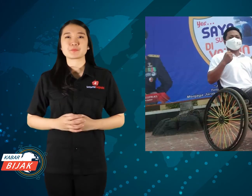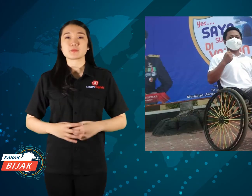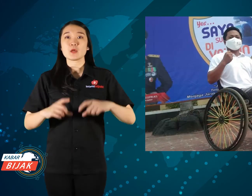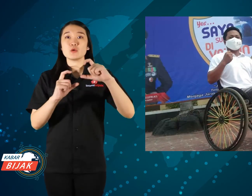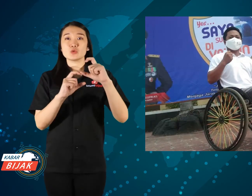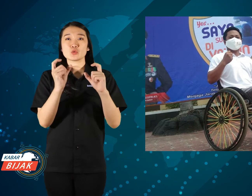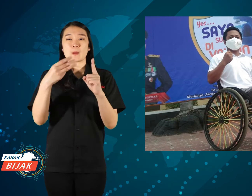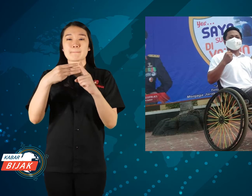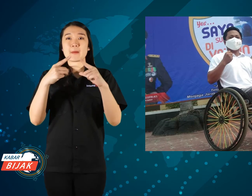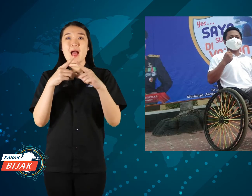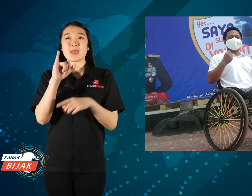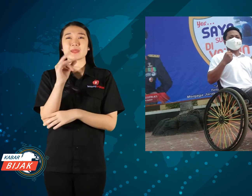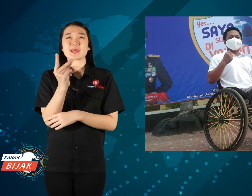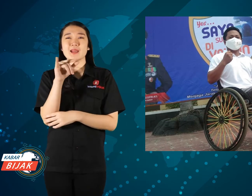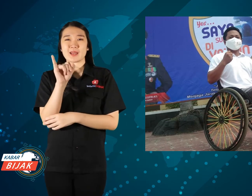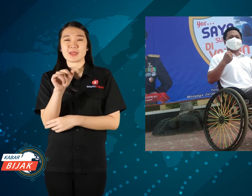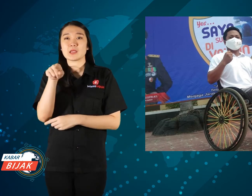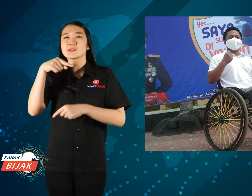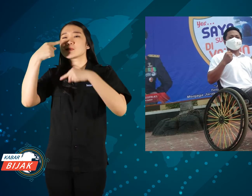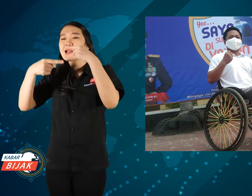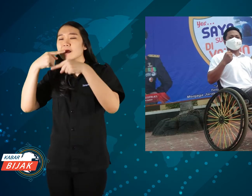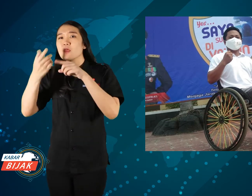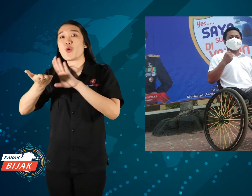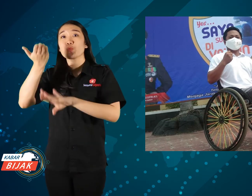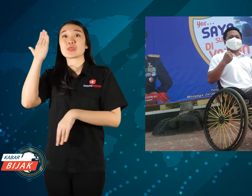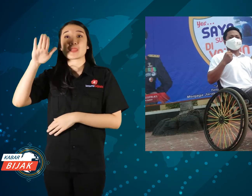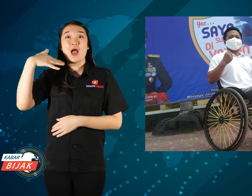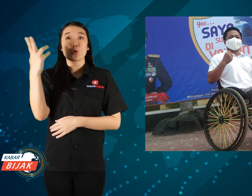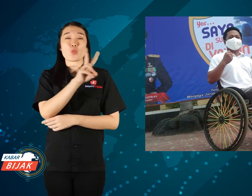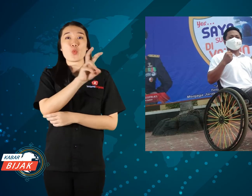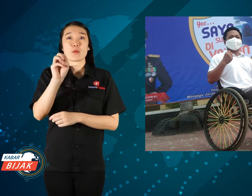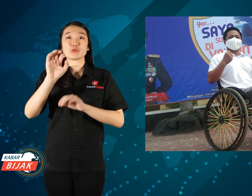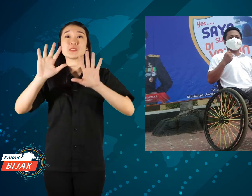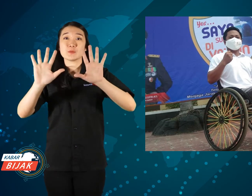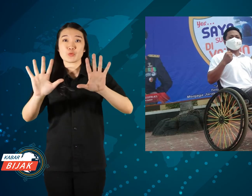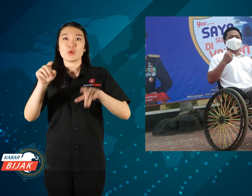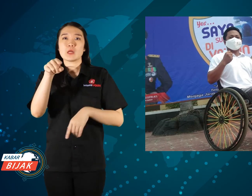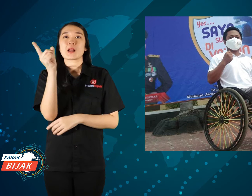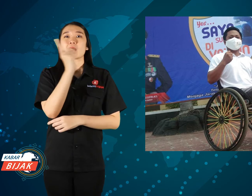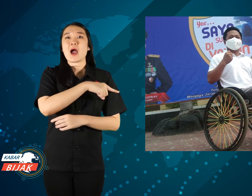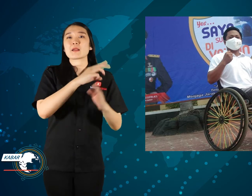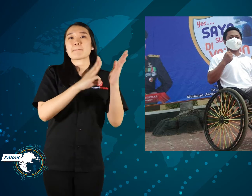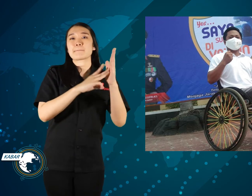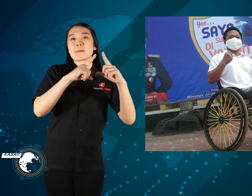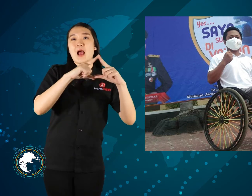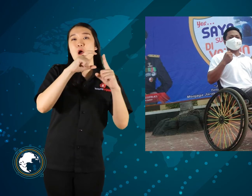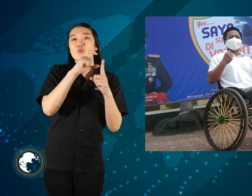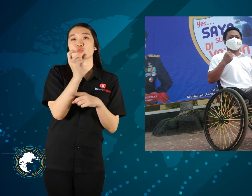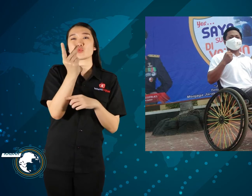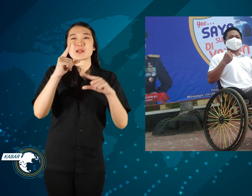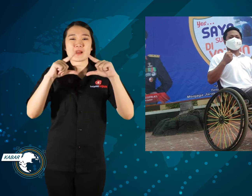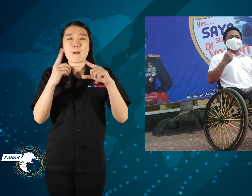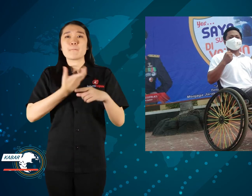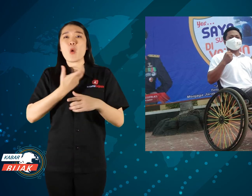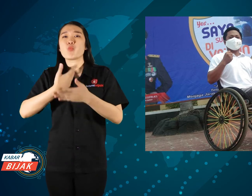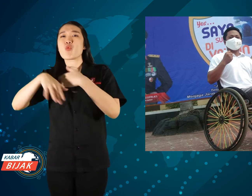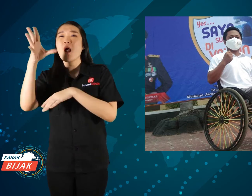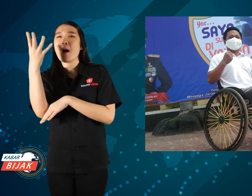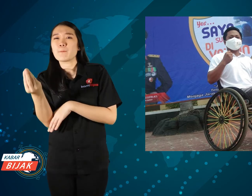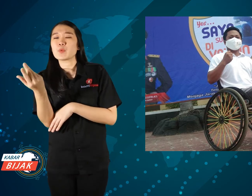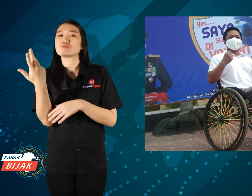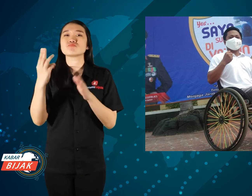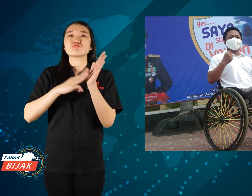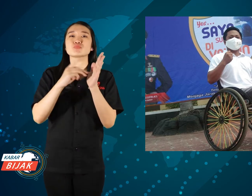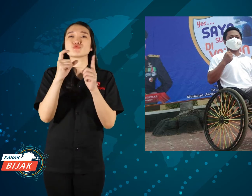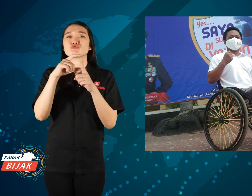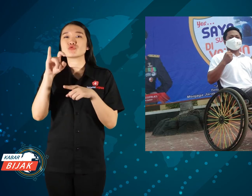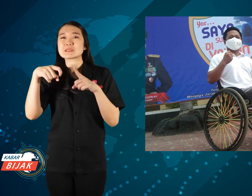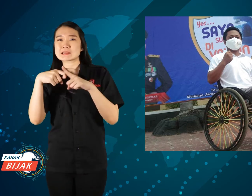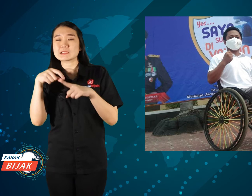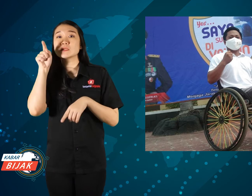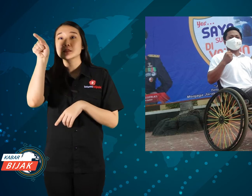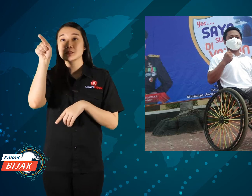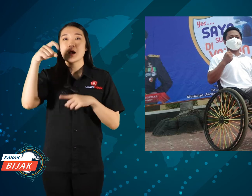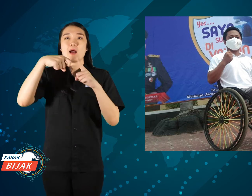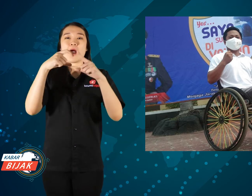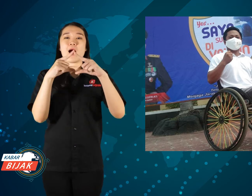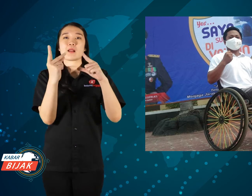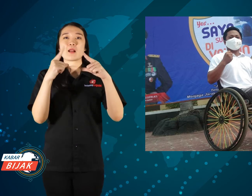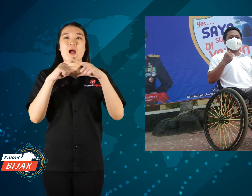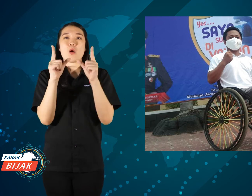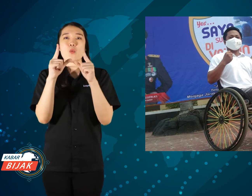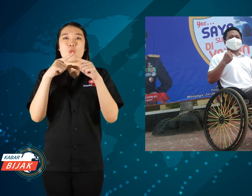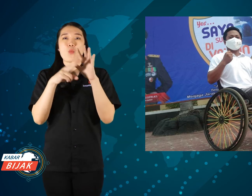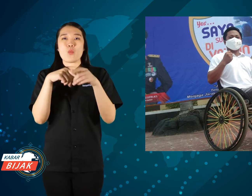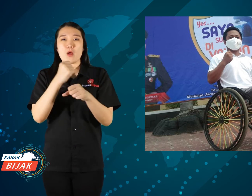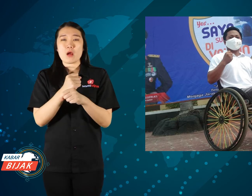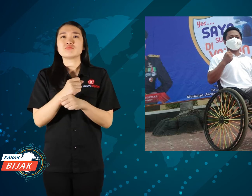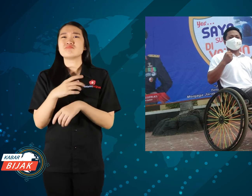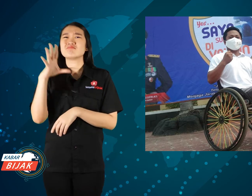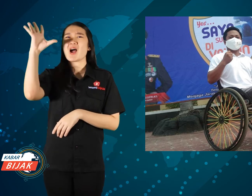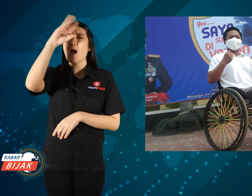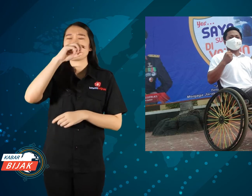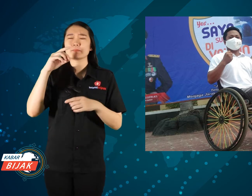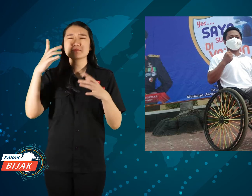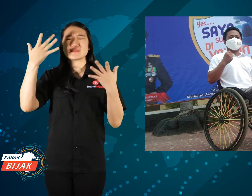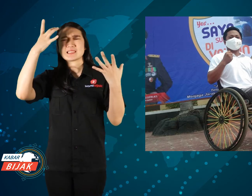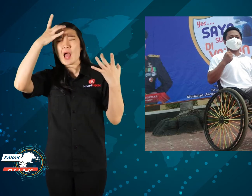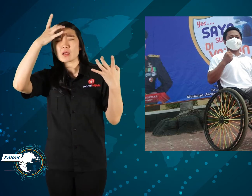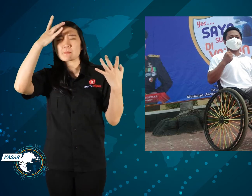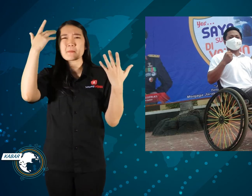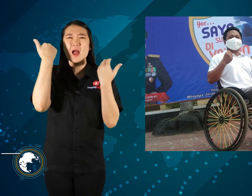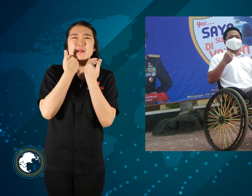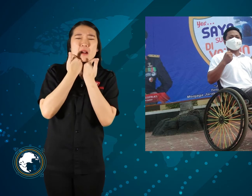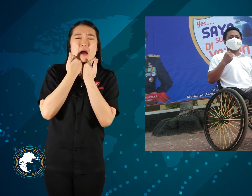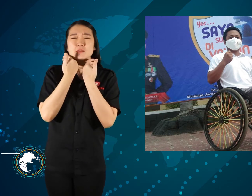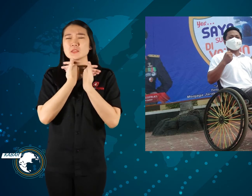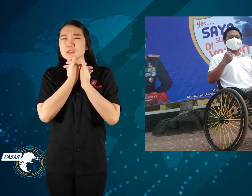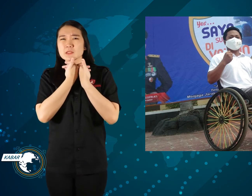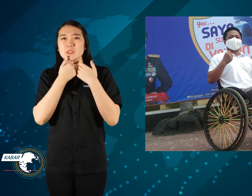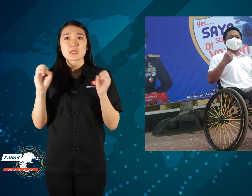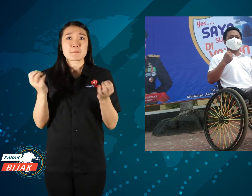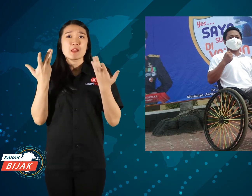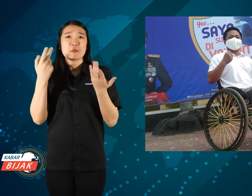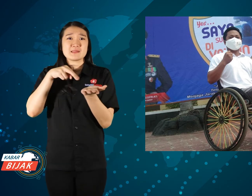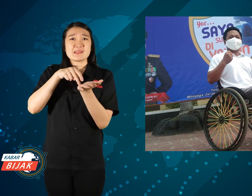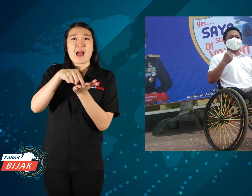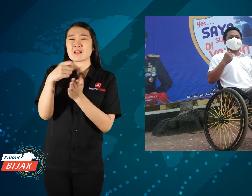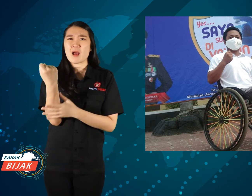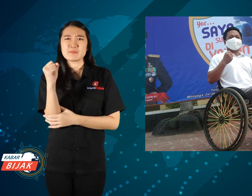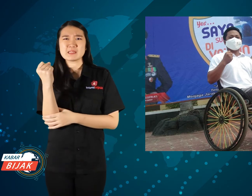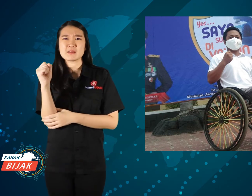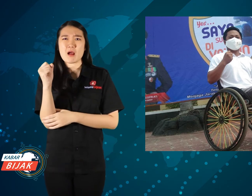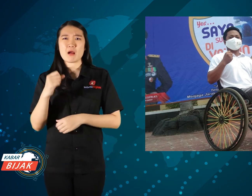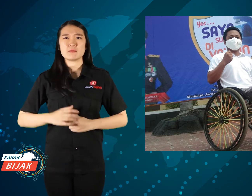Subairi said that in 2010 from Madura, he wanted to go home to Karawang, the night was hot, then suddenly couldn't walk,